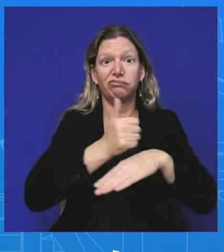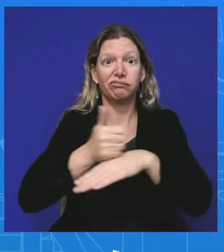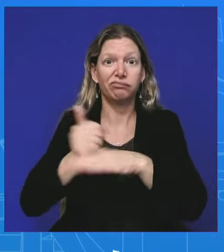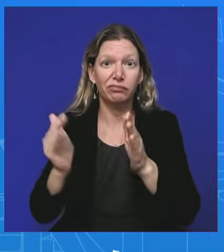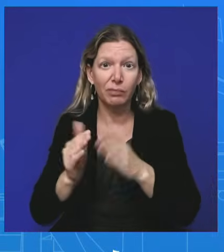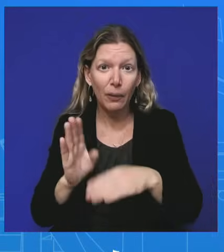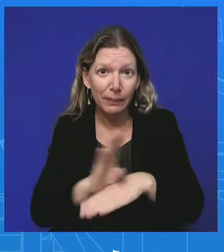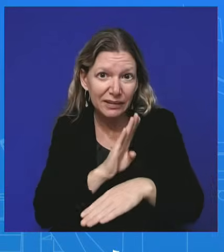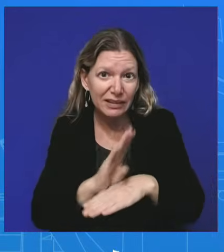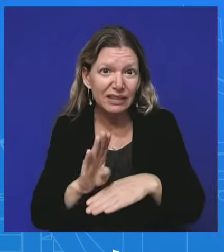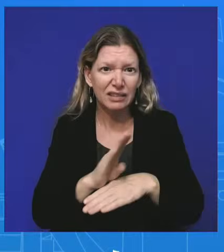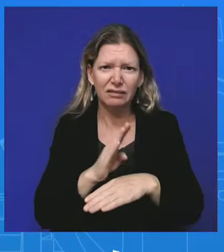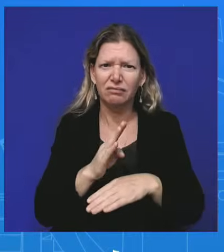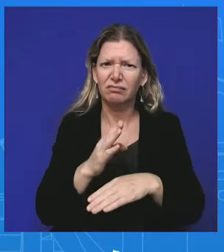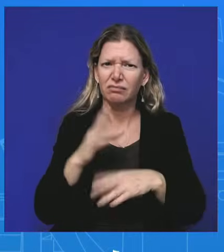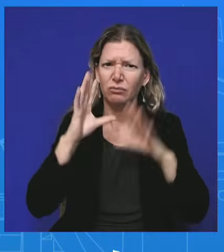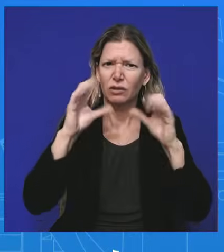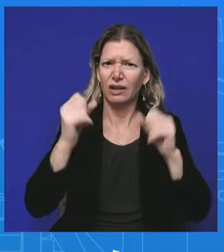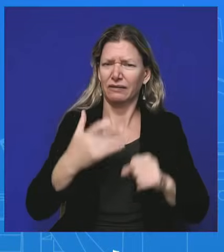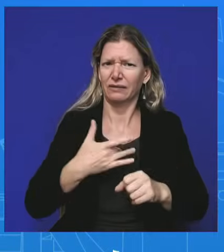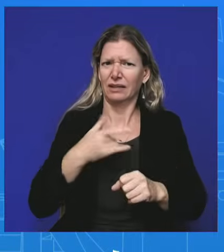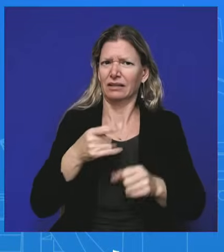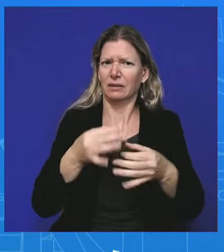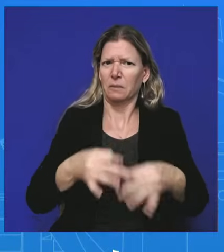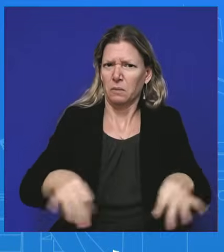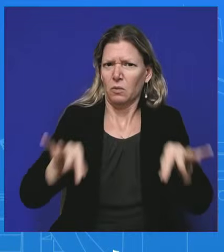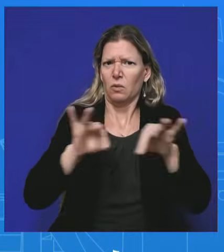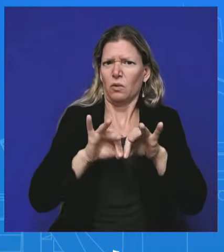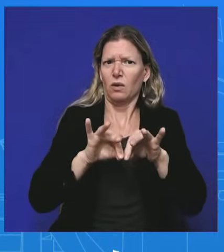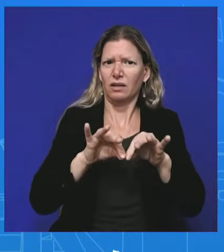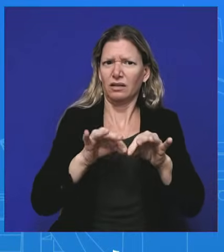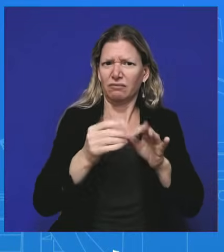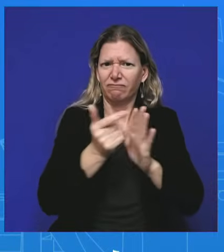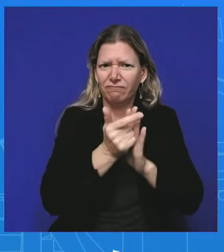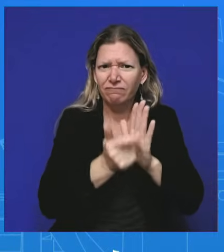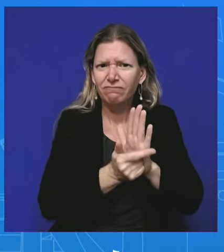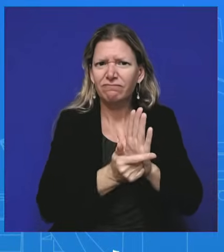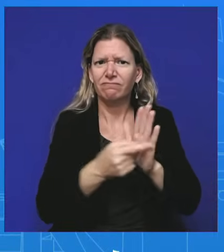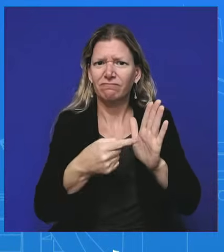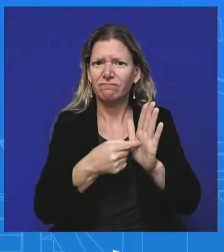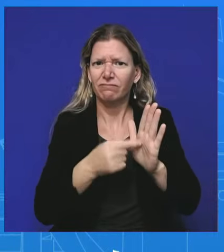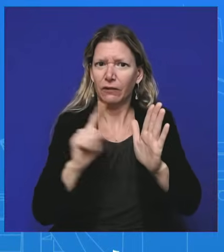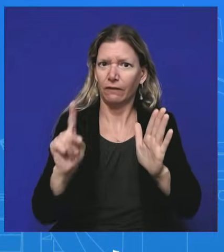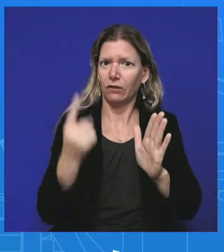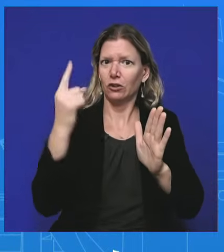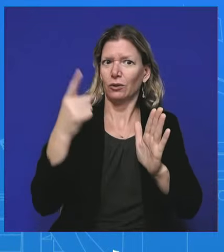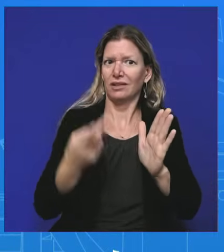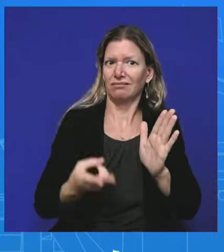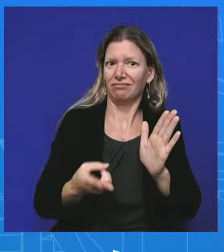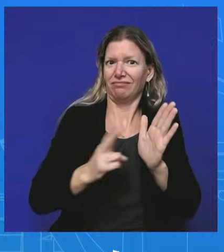That made a difference. That made a difference. And I do know that he believes there are Republicans out there in Congress